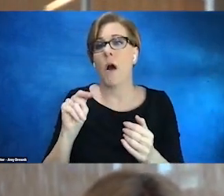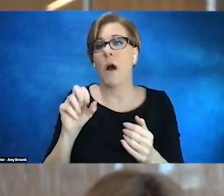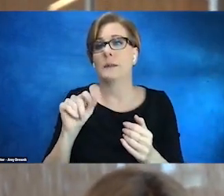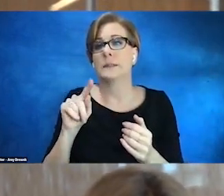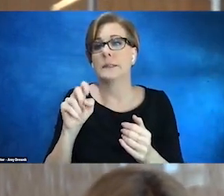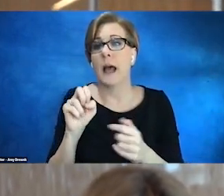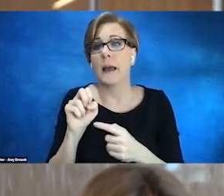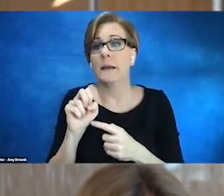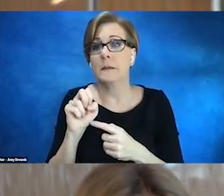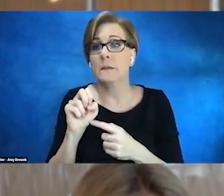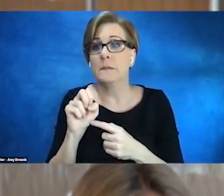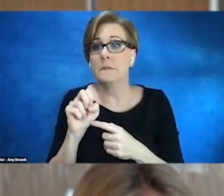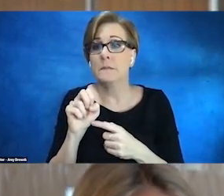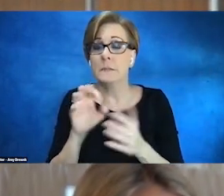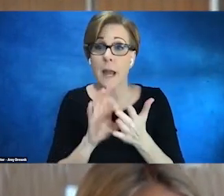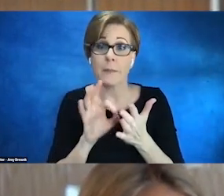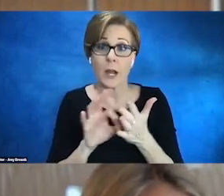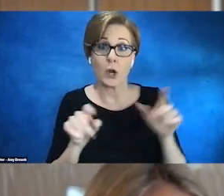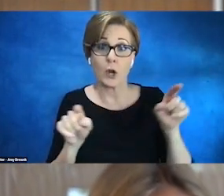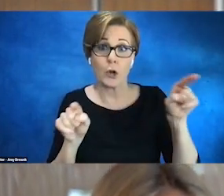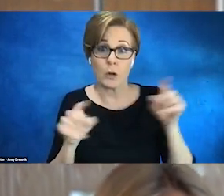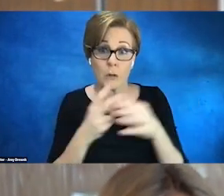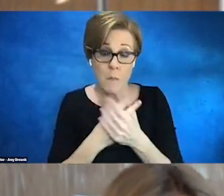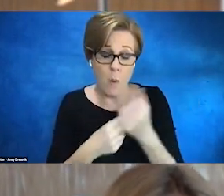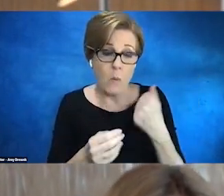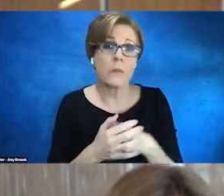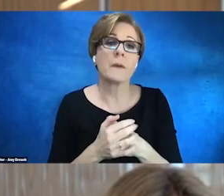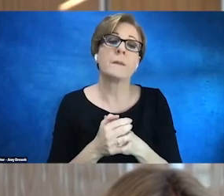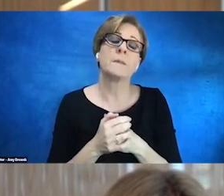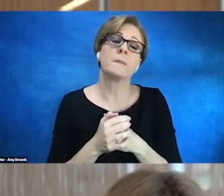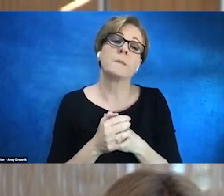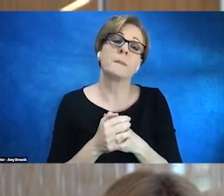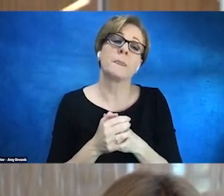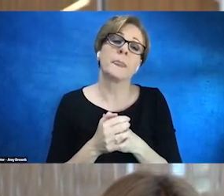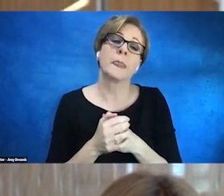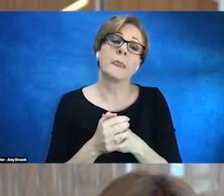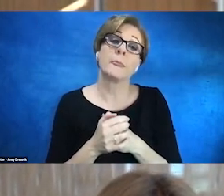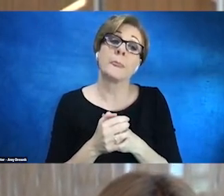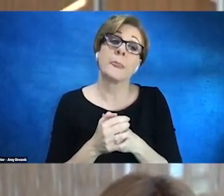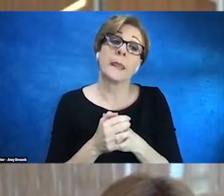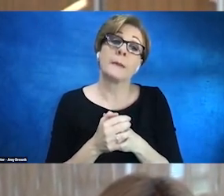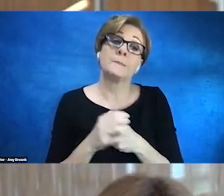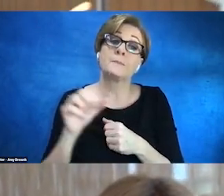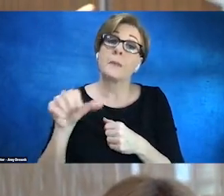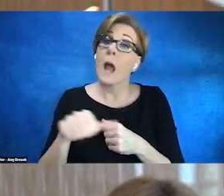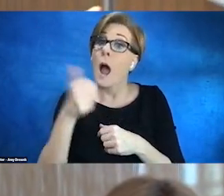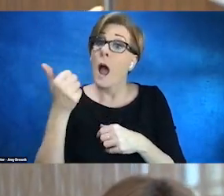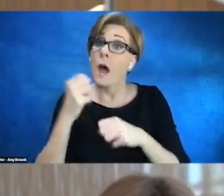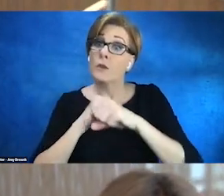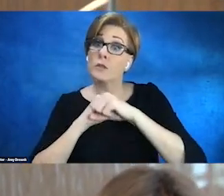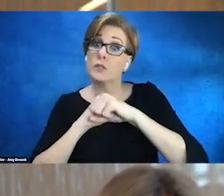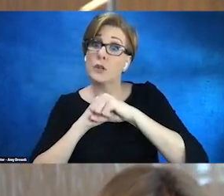our on-site tabulators at our voting locations other controls and security related to our